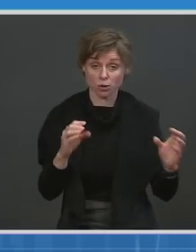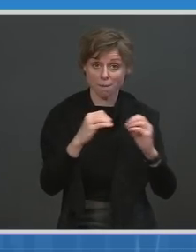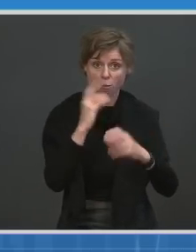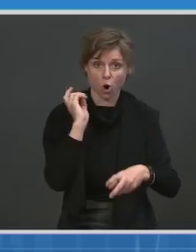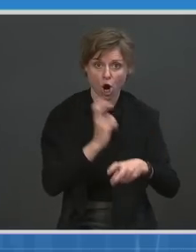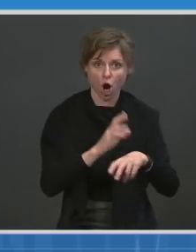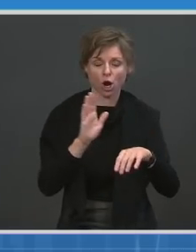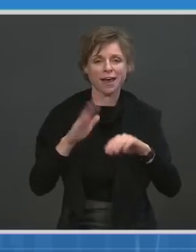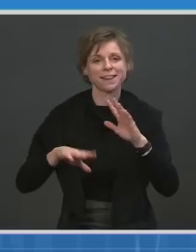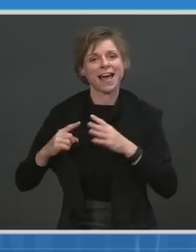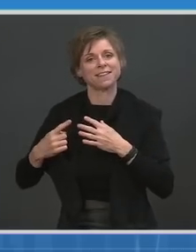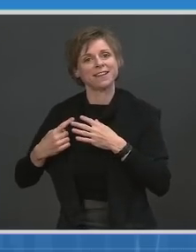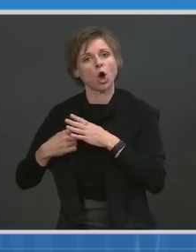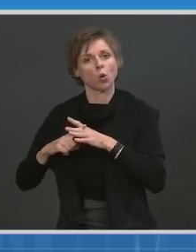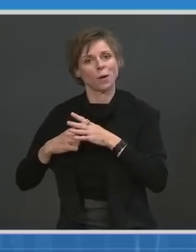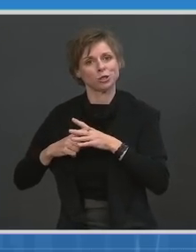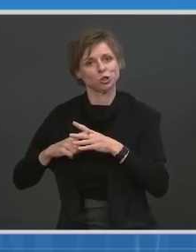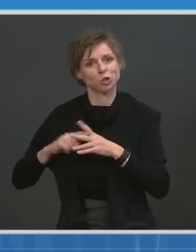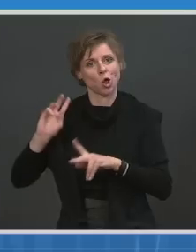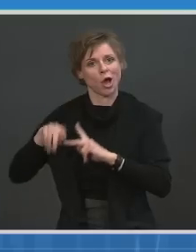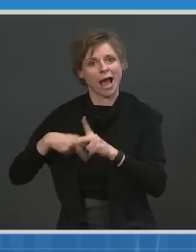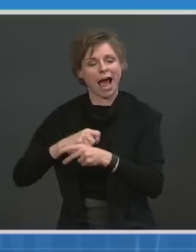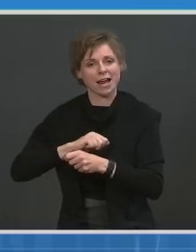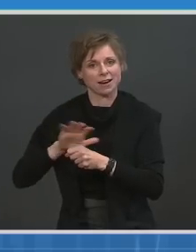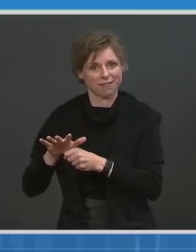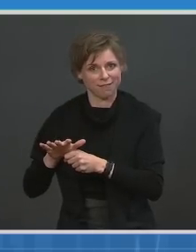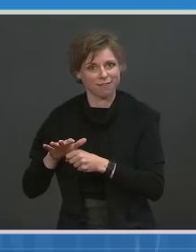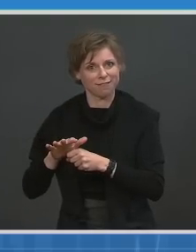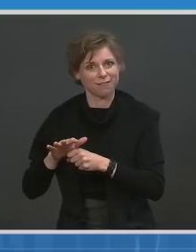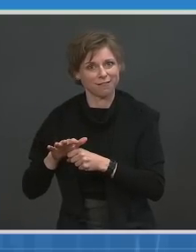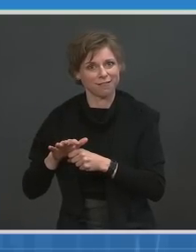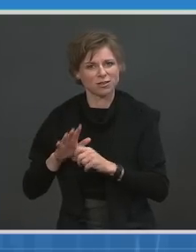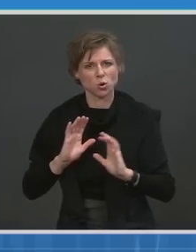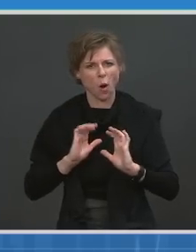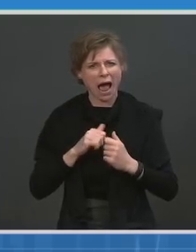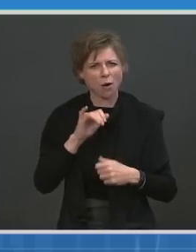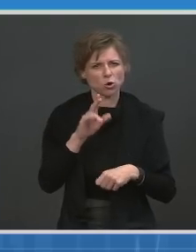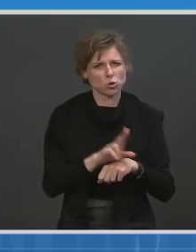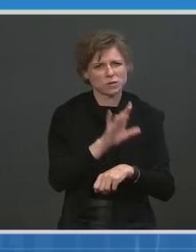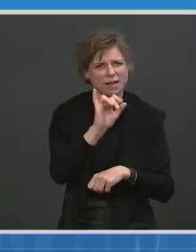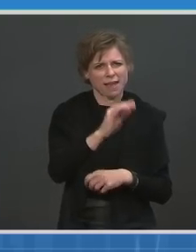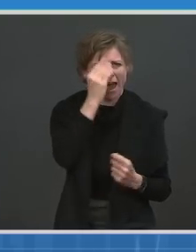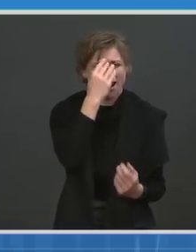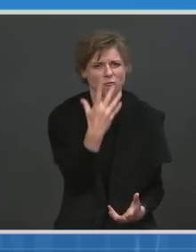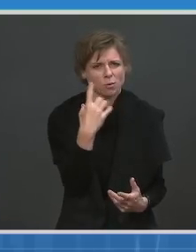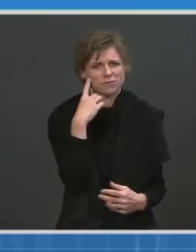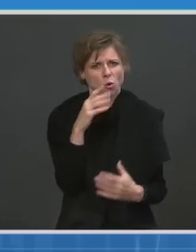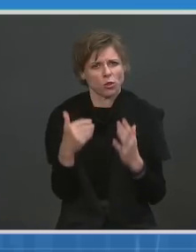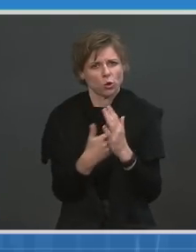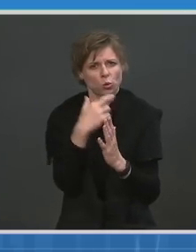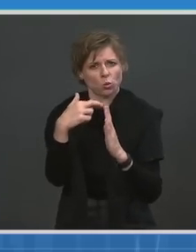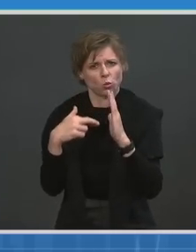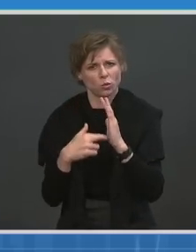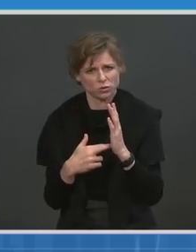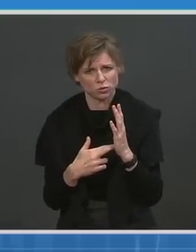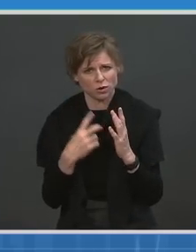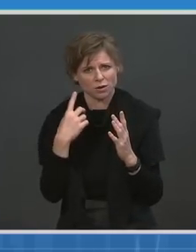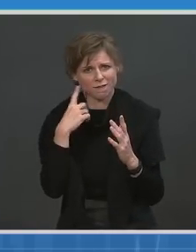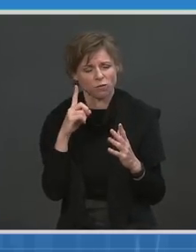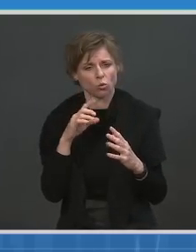And how does this play into these new guidelines for schools and the distancing -- three feet apart? Thank you.